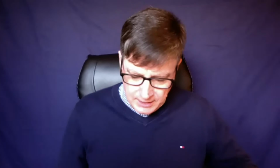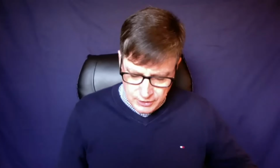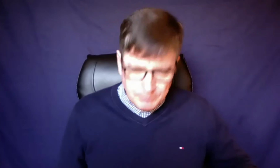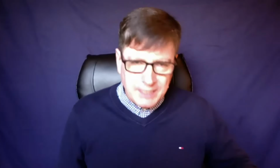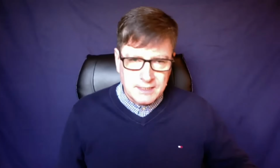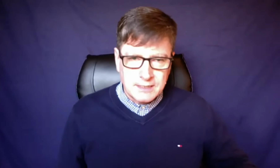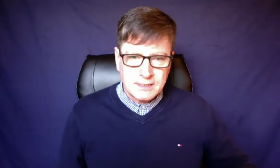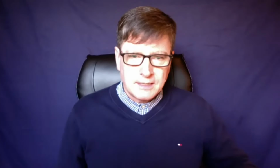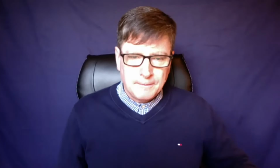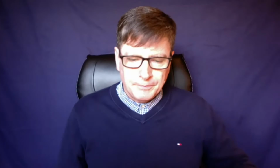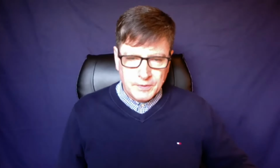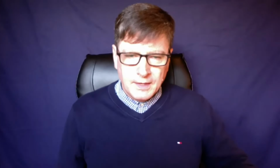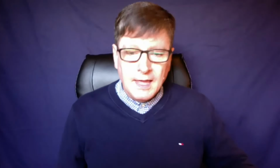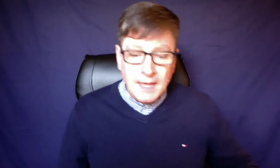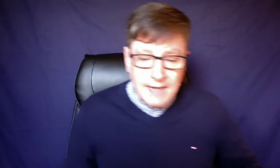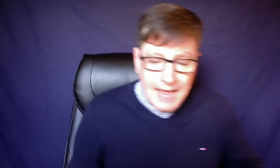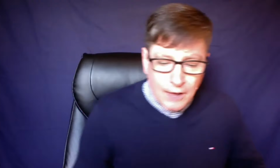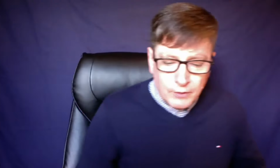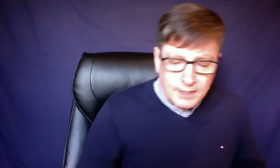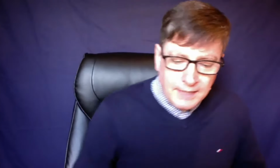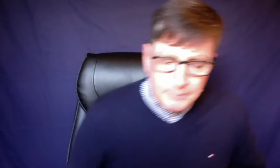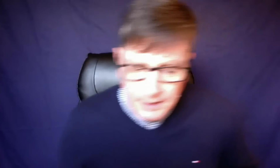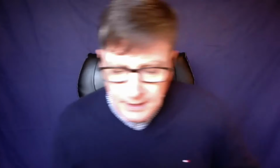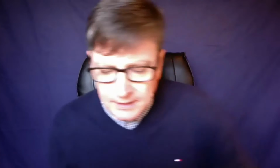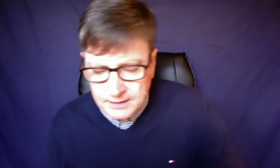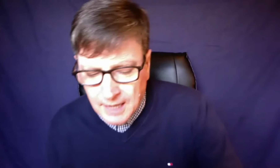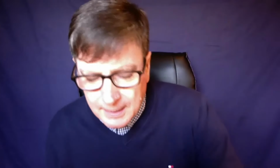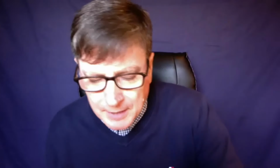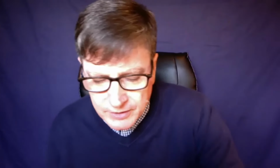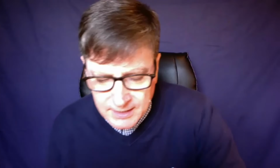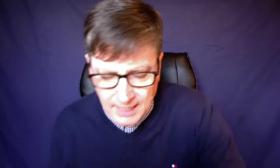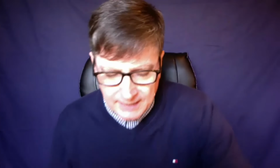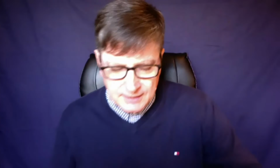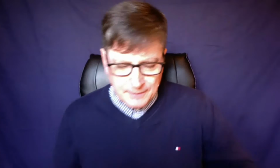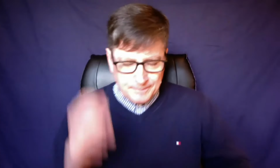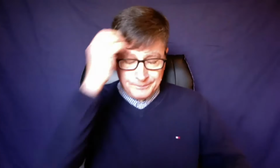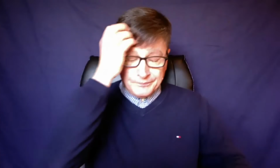quite as skilled on that part of their body. That's an important thing to remember. Those are